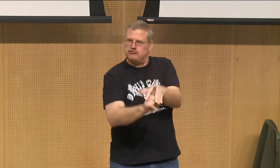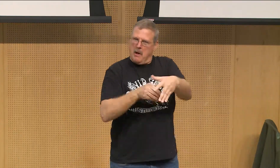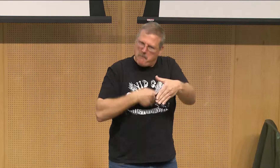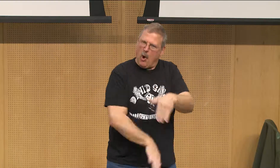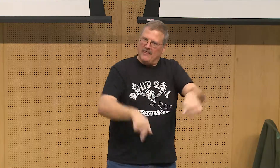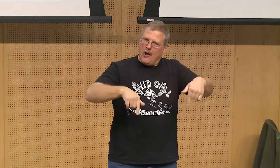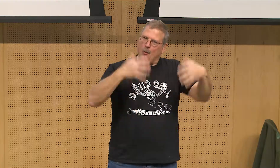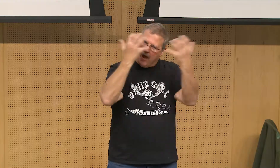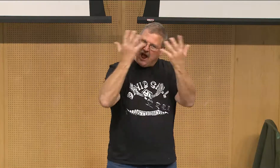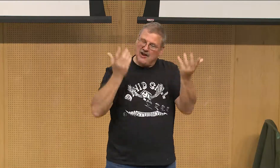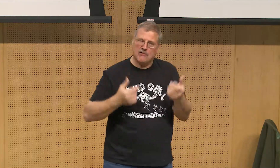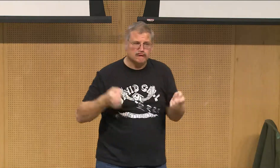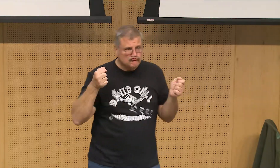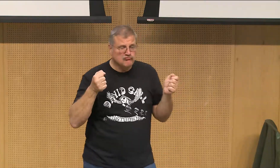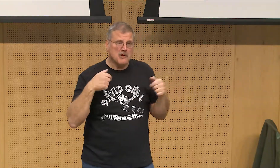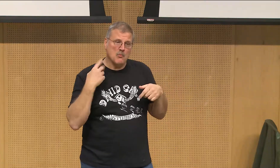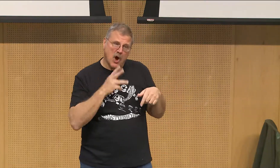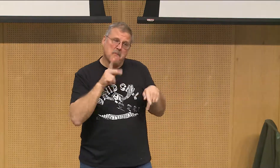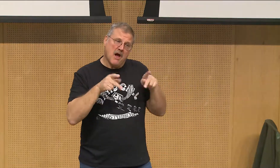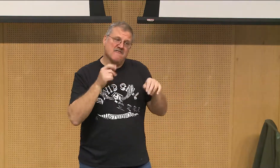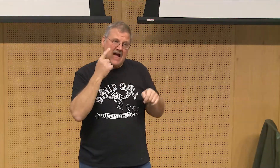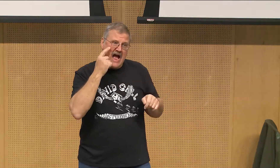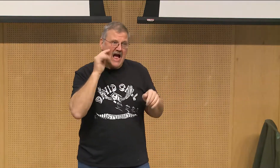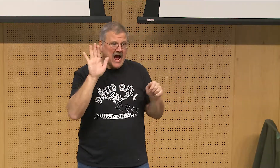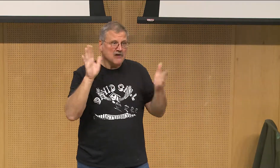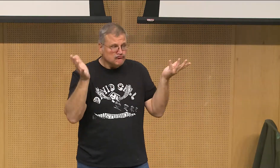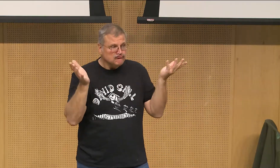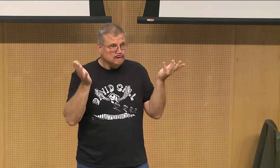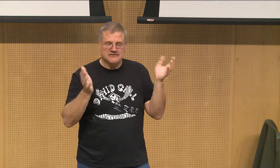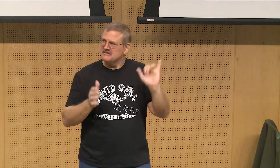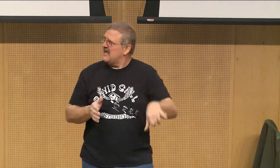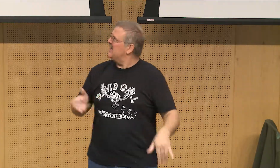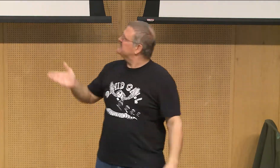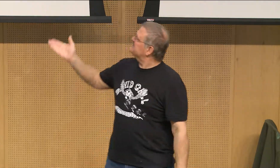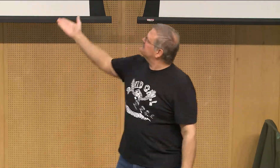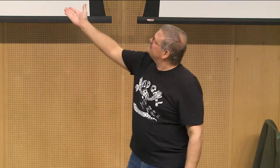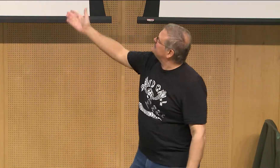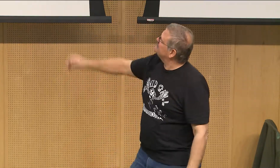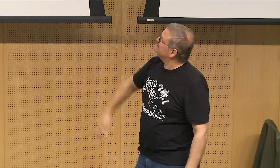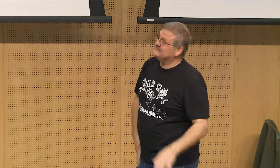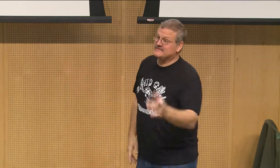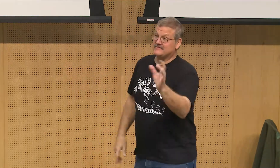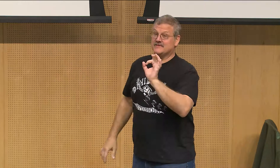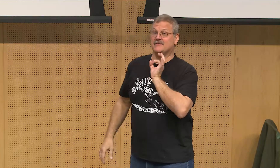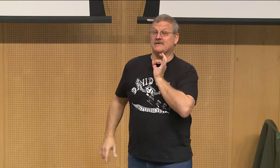and it's born here, and we use it. We're the people of the eye, so that's why the hands are there.